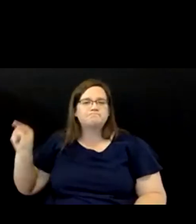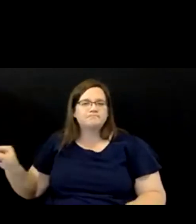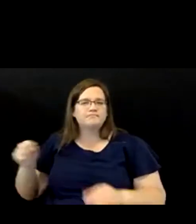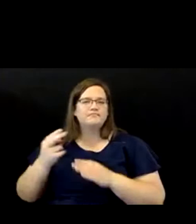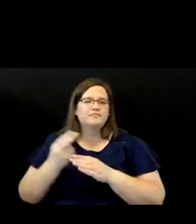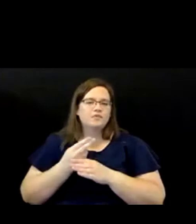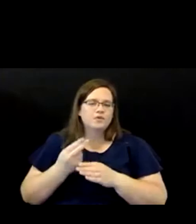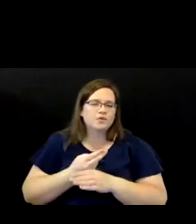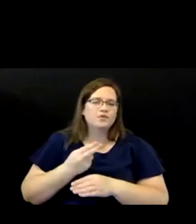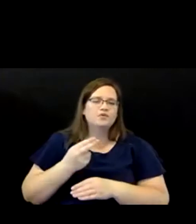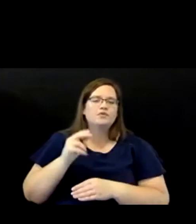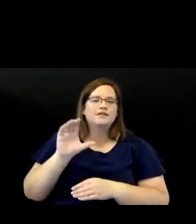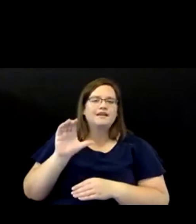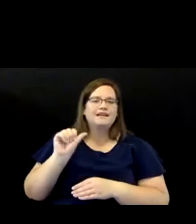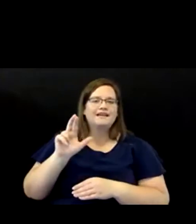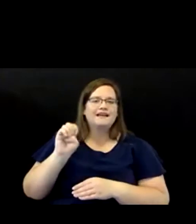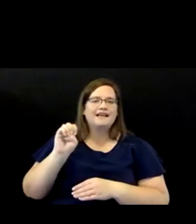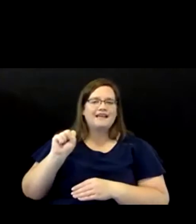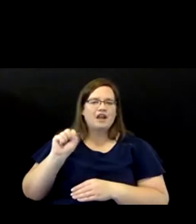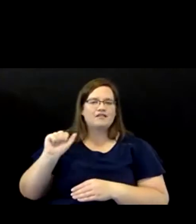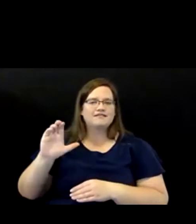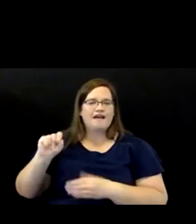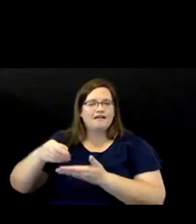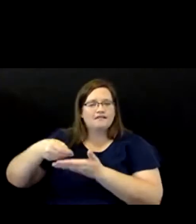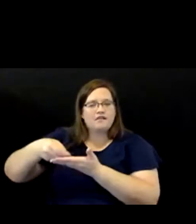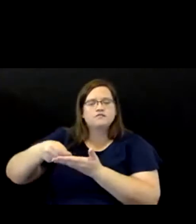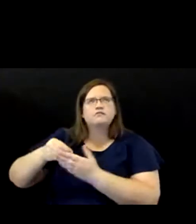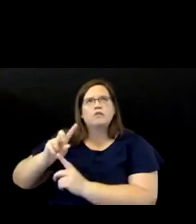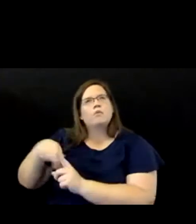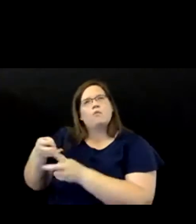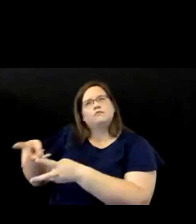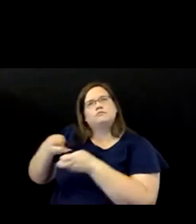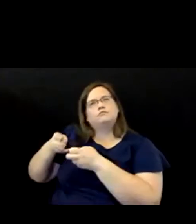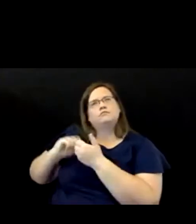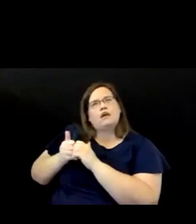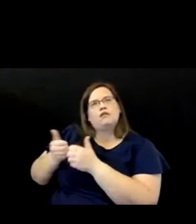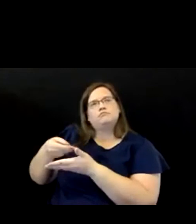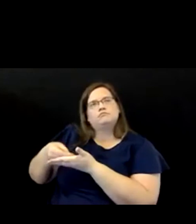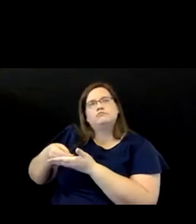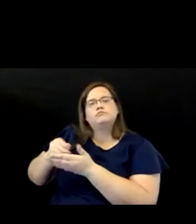Act funds. That's not the only source of funds, but it's a big one, to